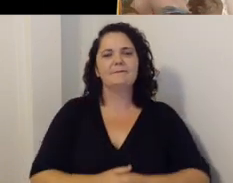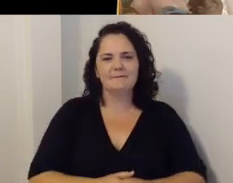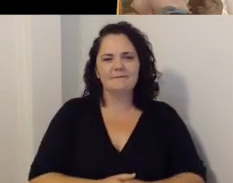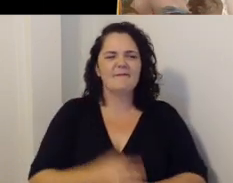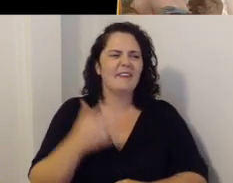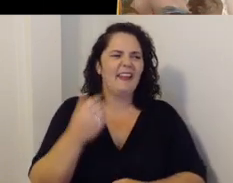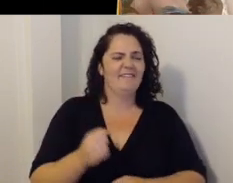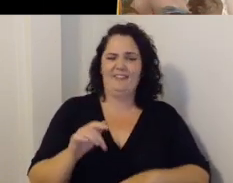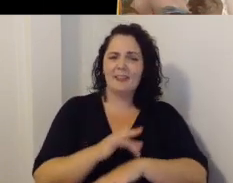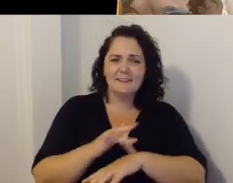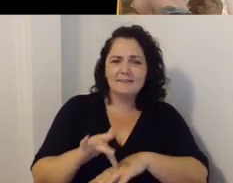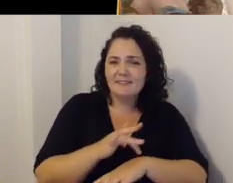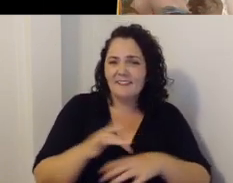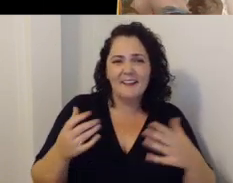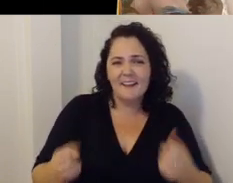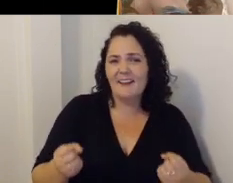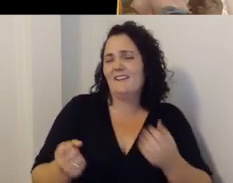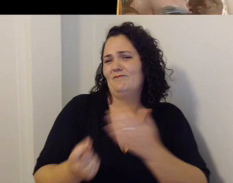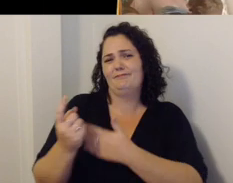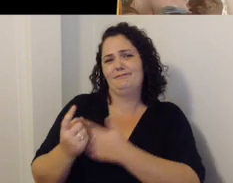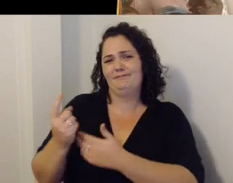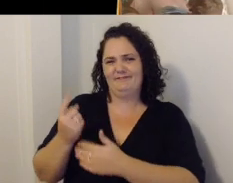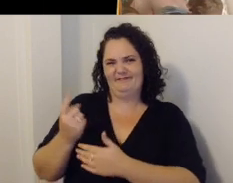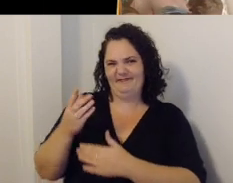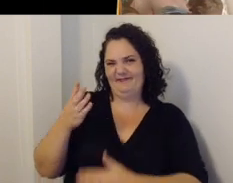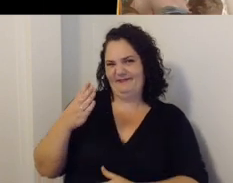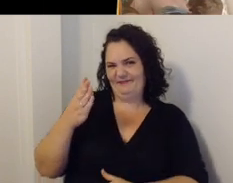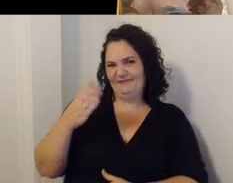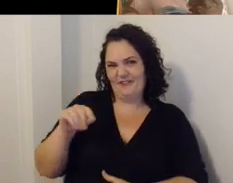in a stage play and there's you know it's thought to be a direct correlation comparison between